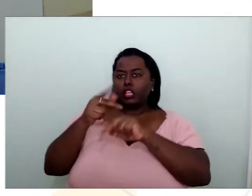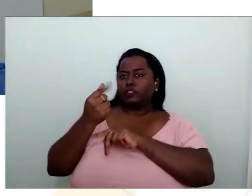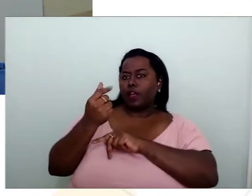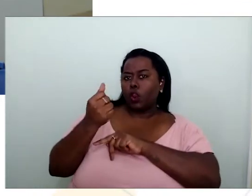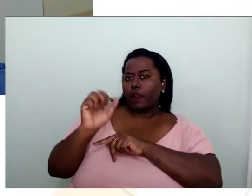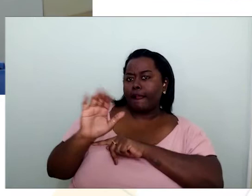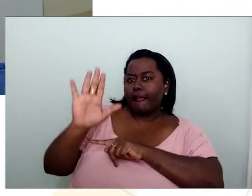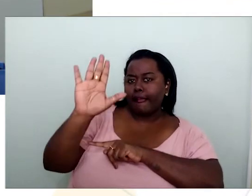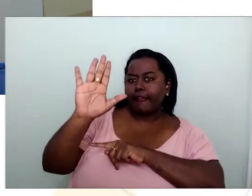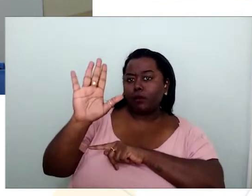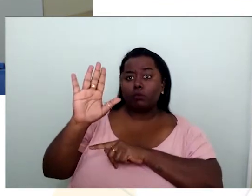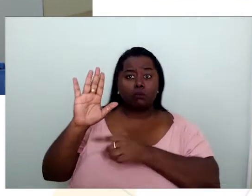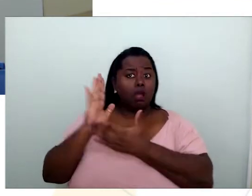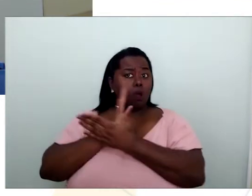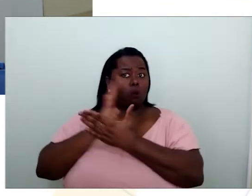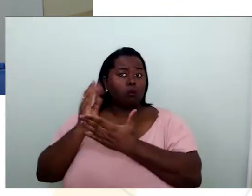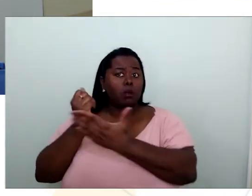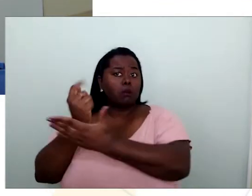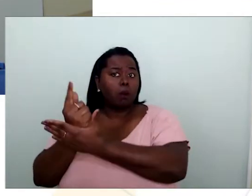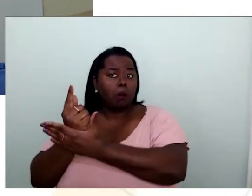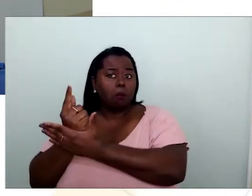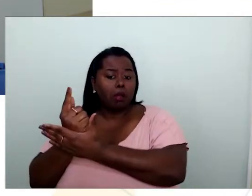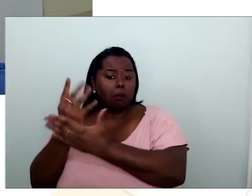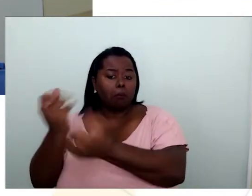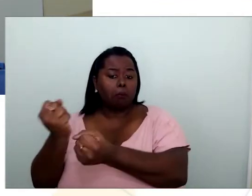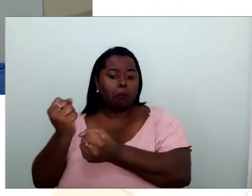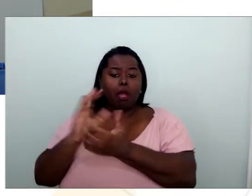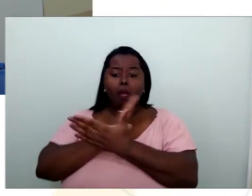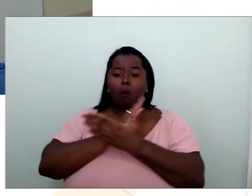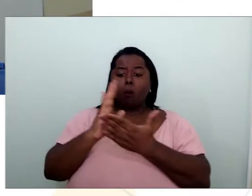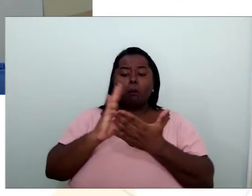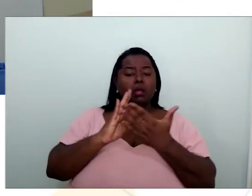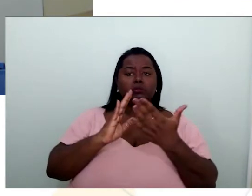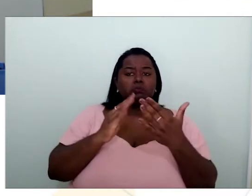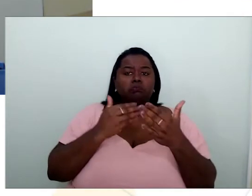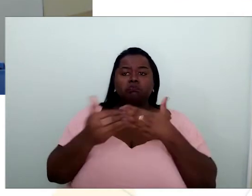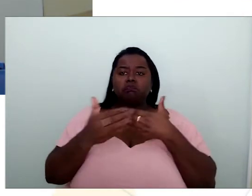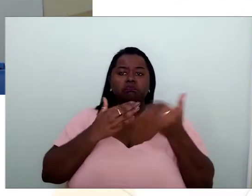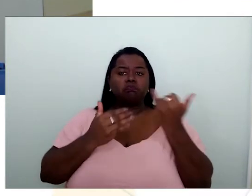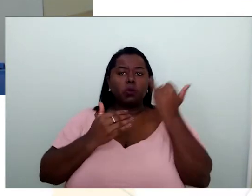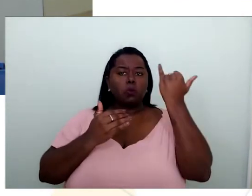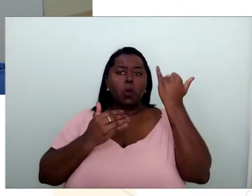cost a lot of money, but there are many other places people don't care